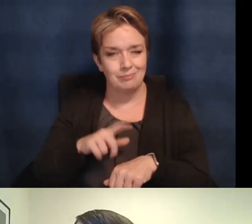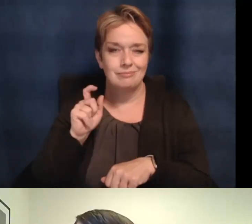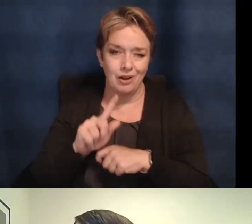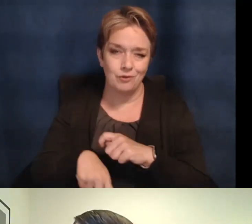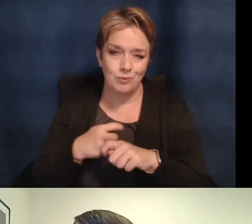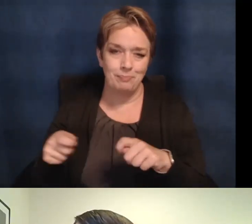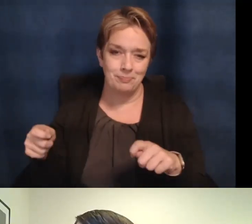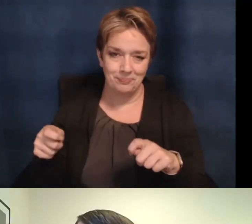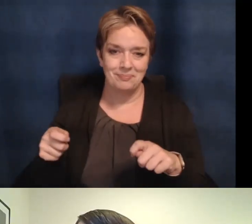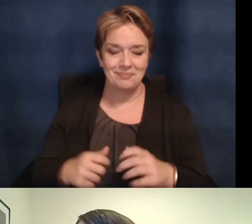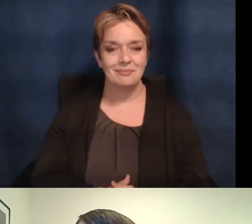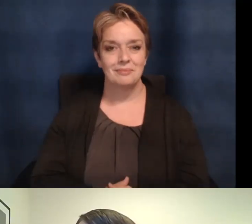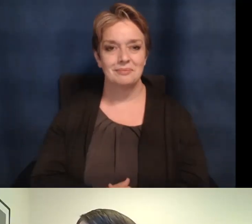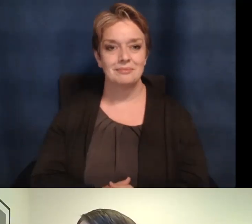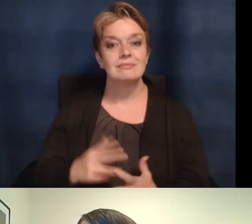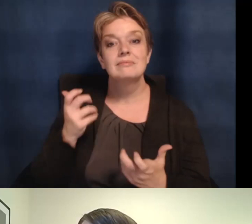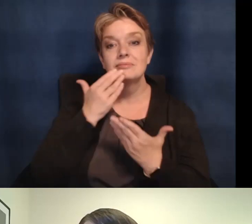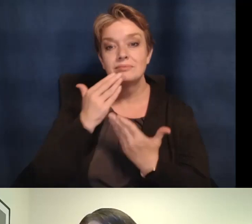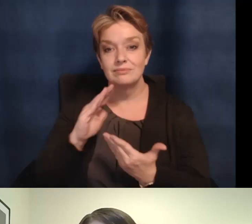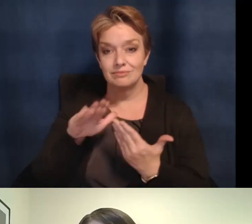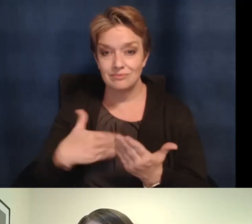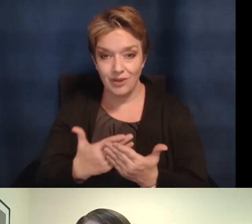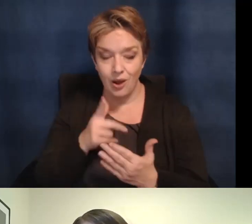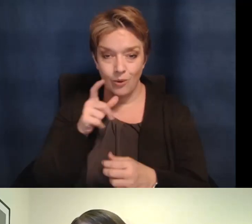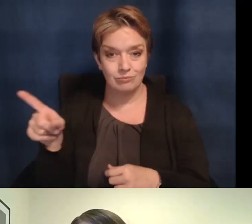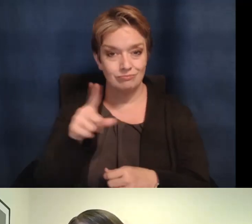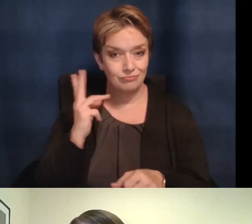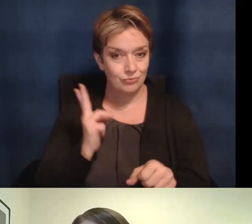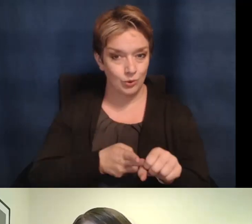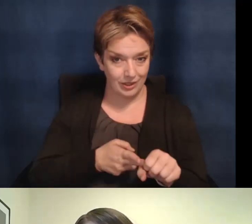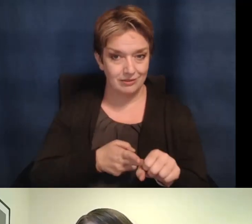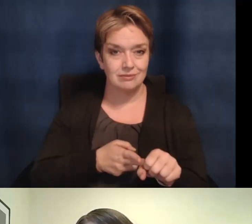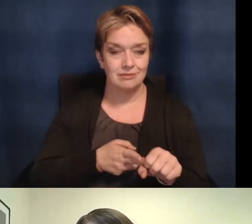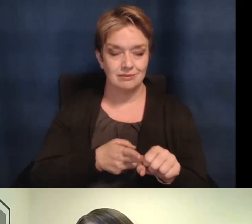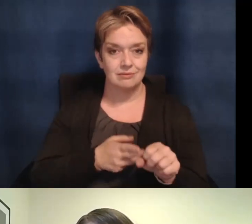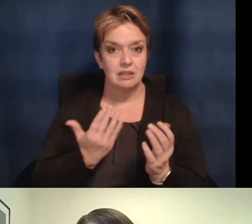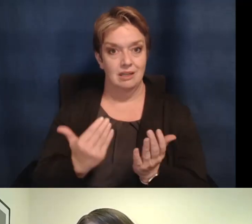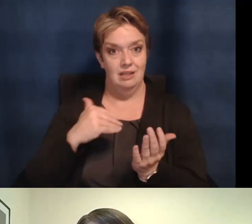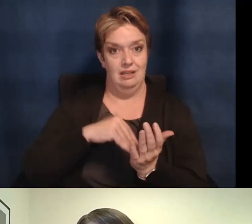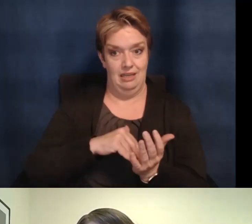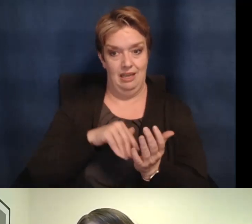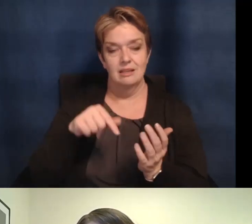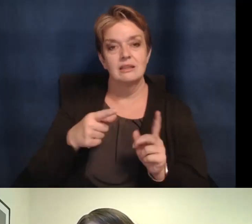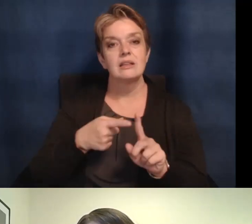So I want to thank everyone for joining us today. Once again, this event is brought to you by the James Castle House,